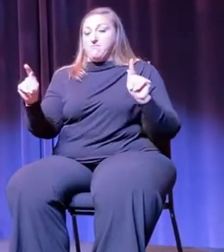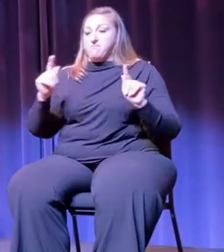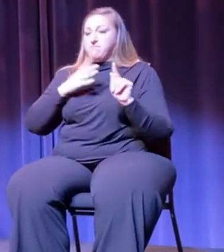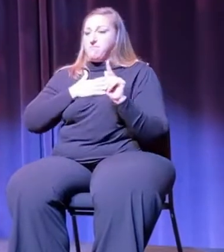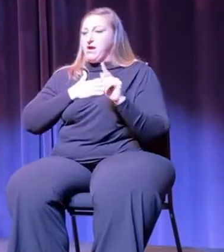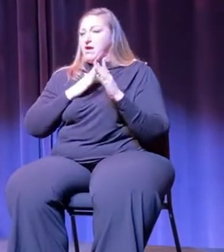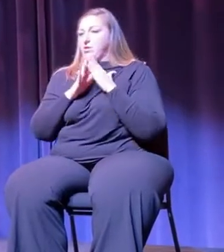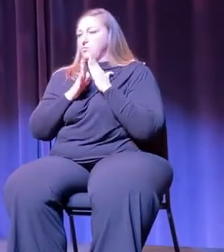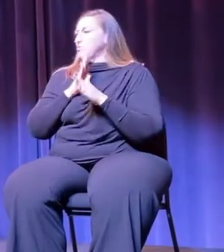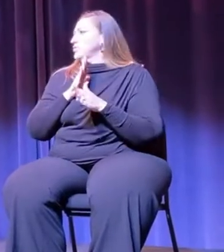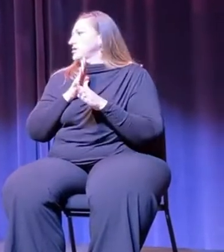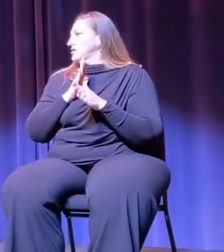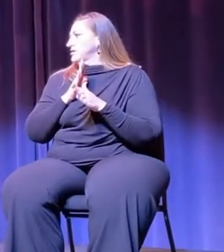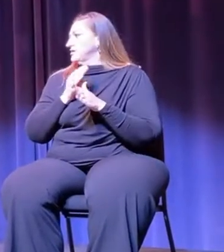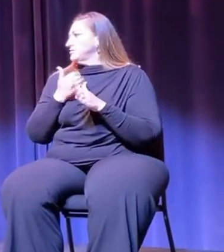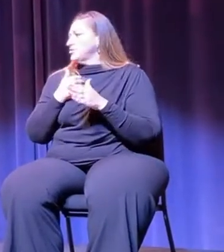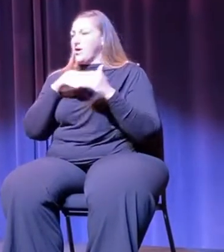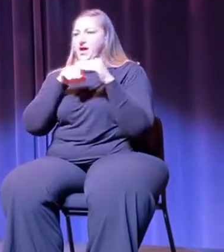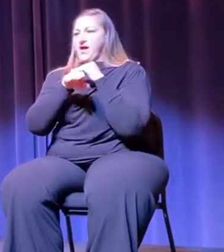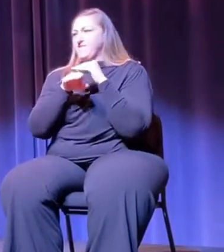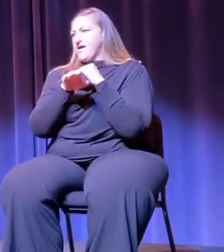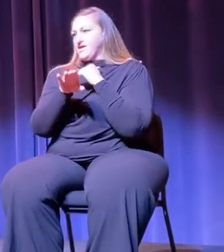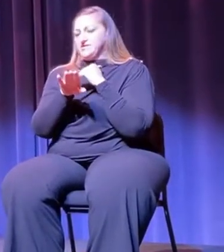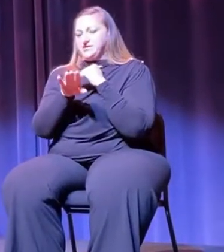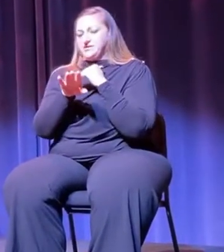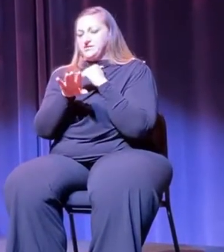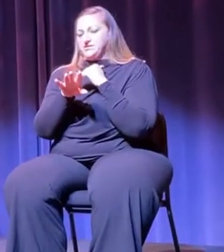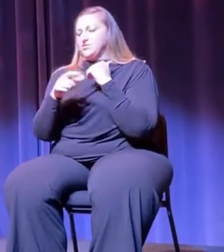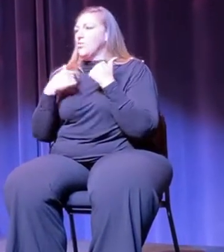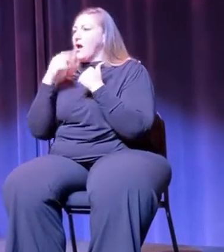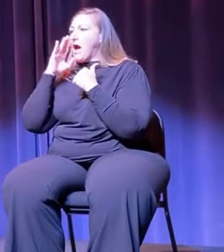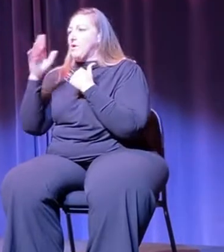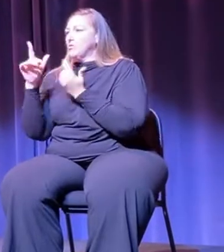are not having access to what I would write, right?